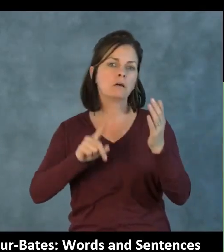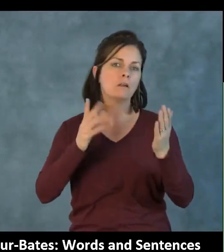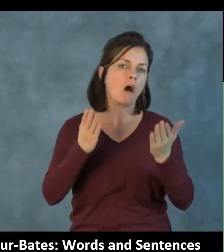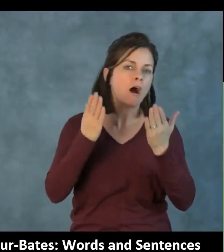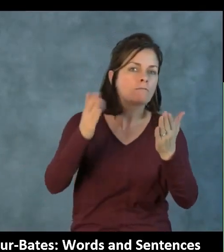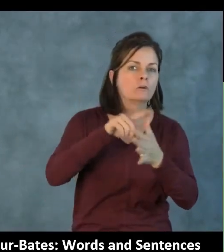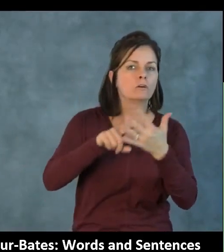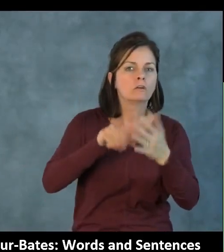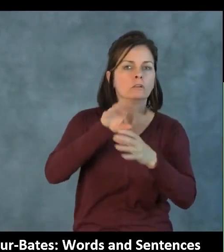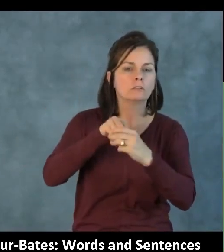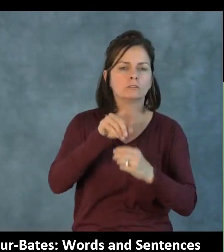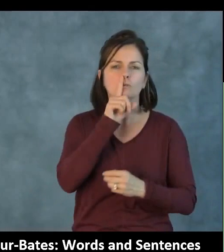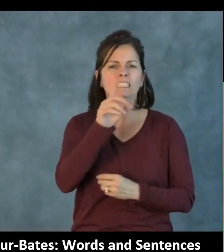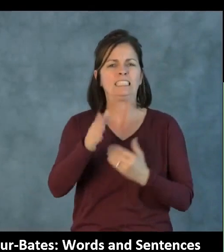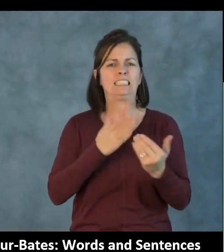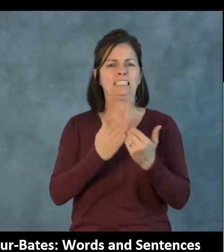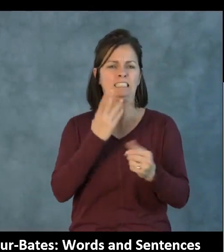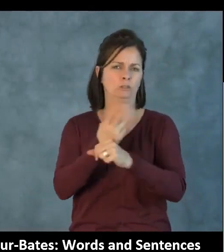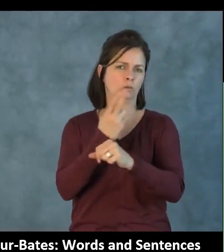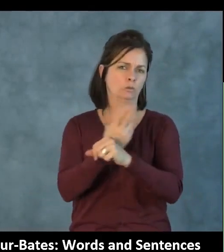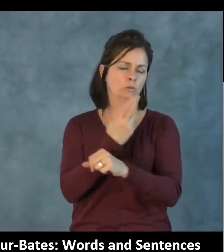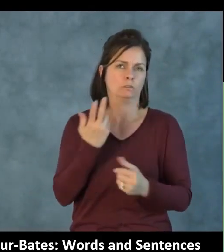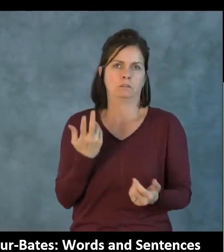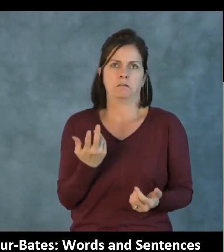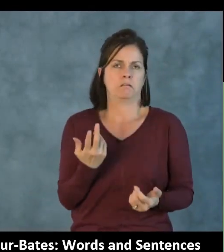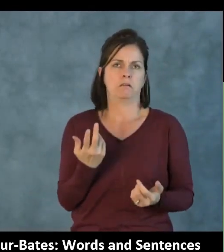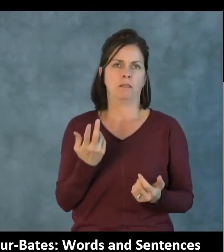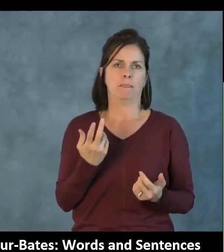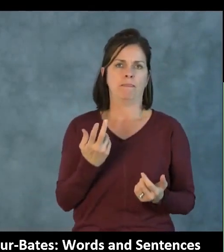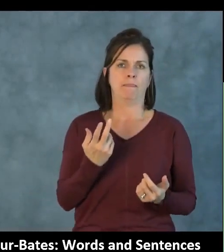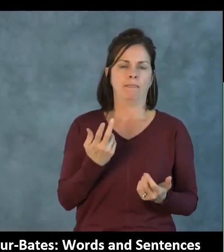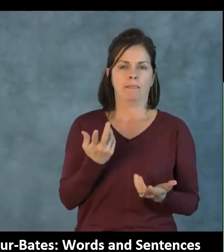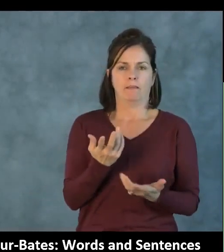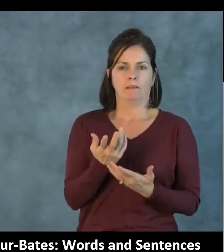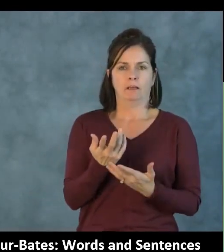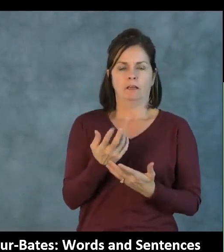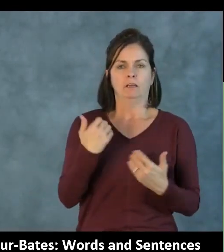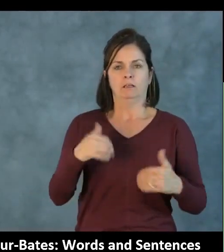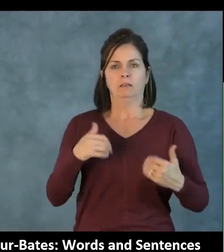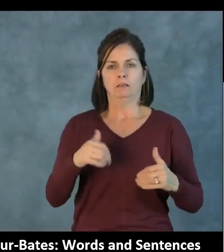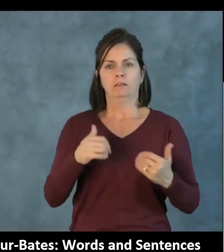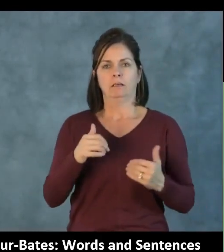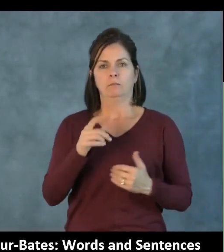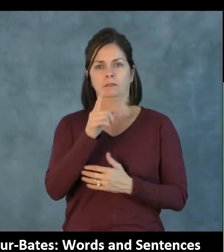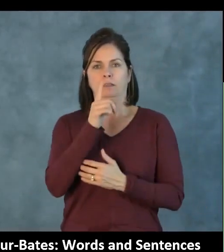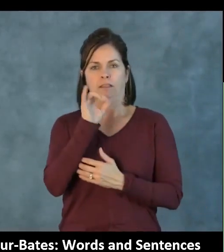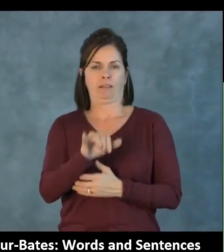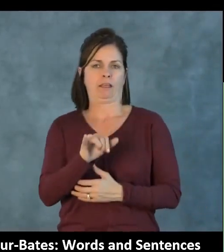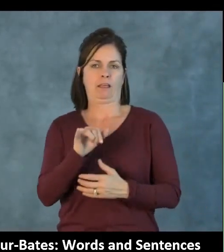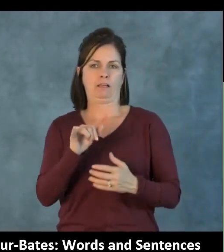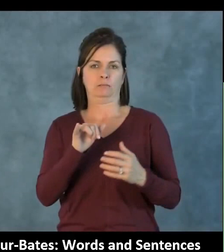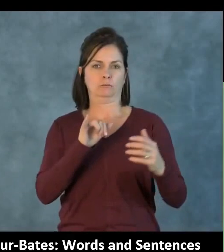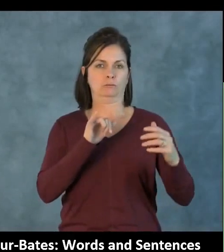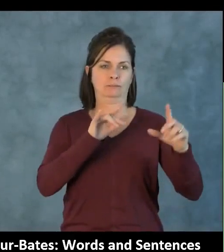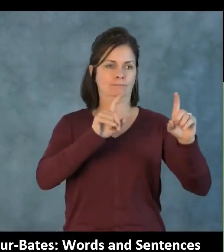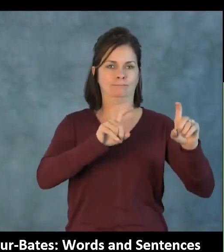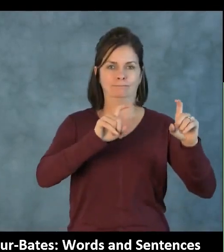It's very easy to use and was normed literally on well over 1000 children, so very accurate